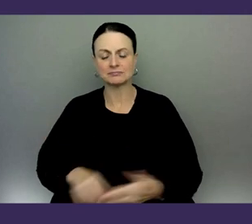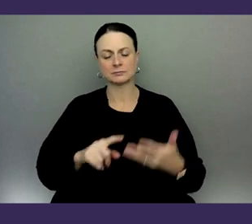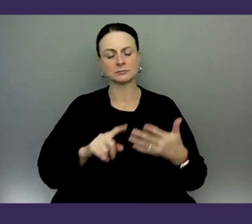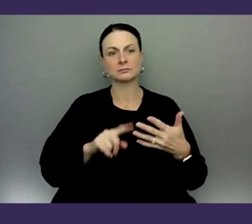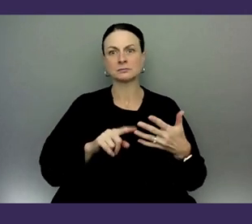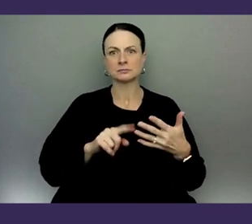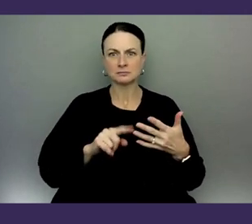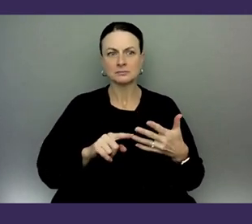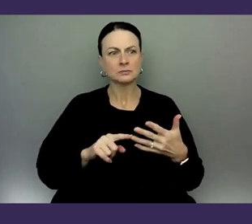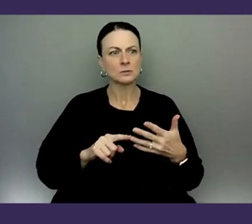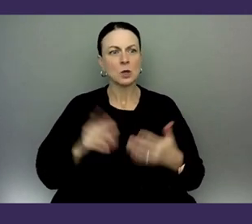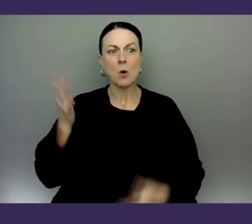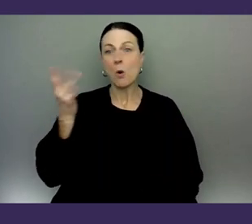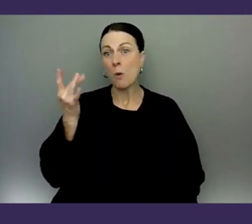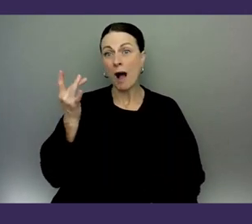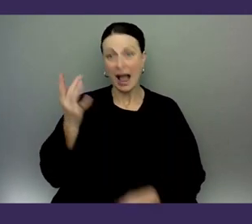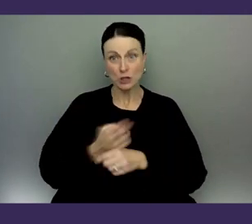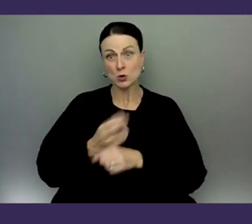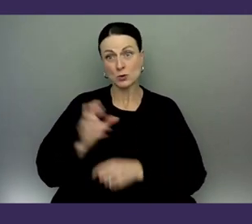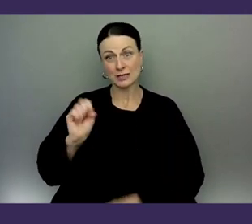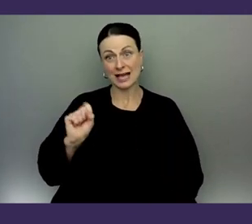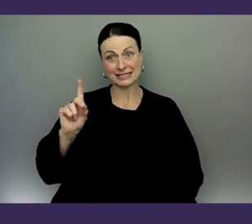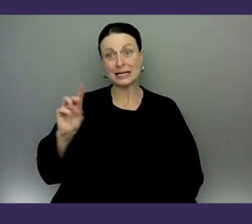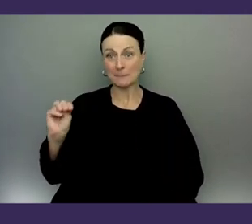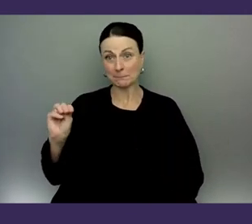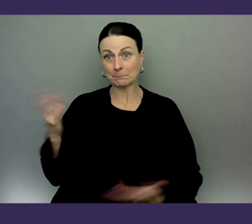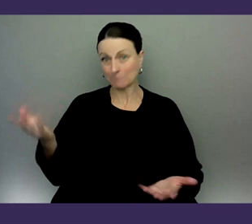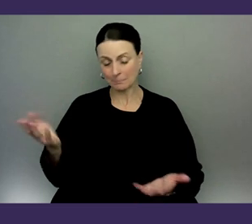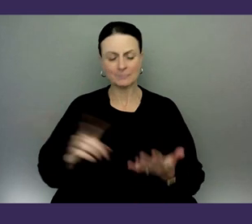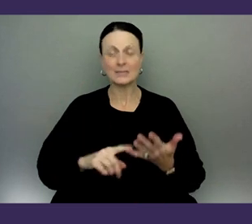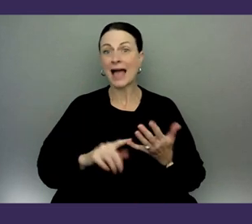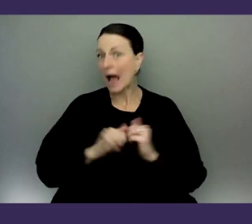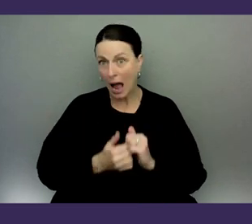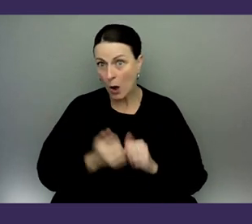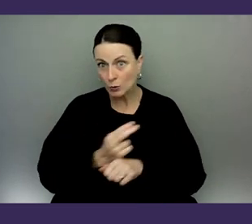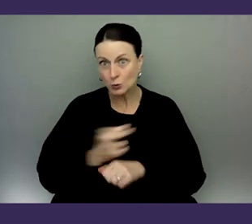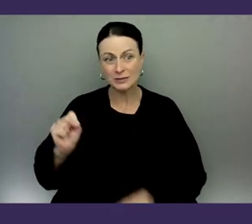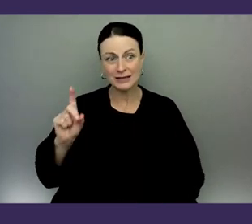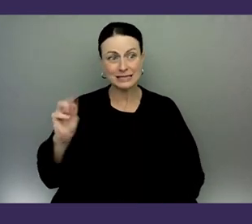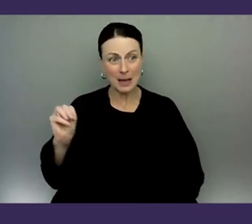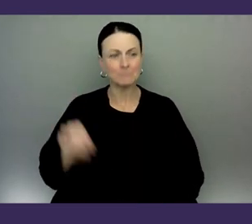about why use supported decision-making and how to use it. Next, we're going to talk